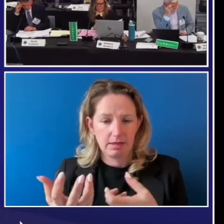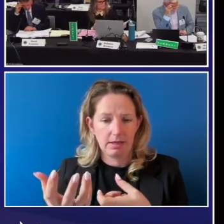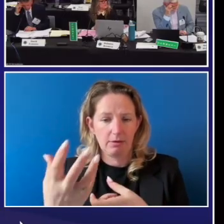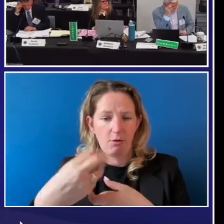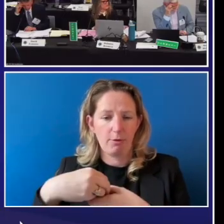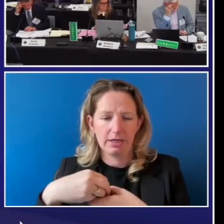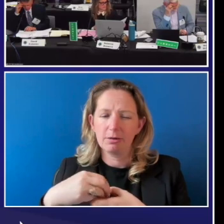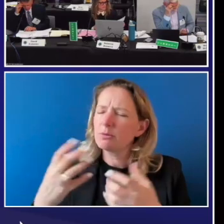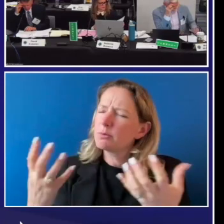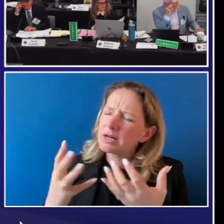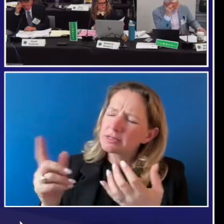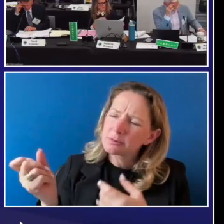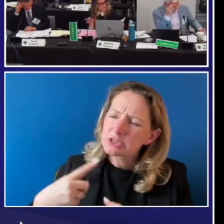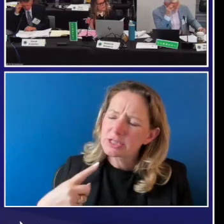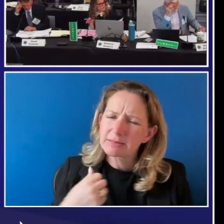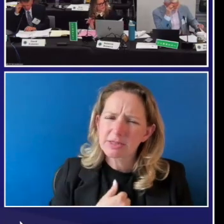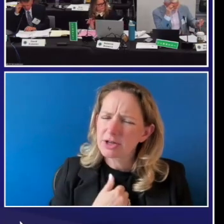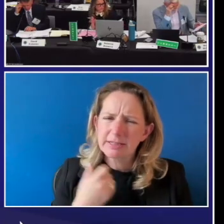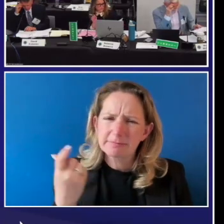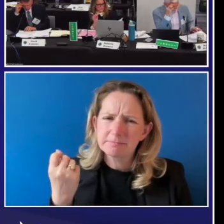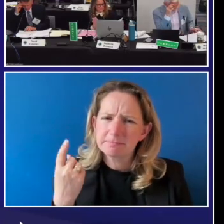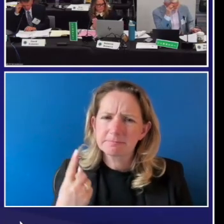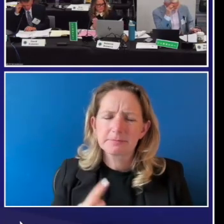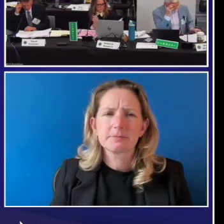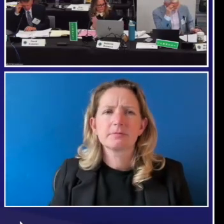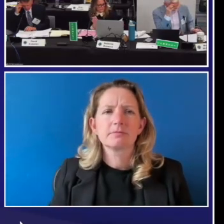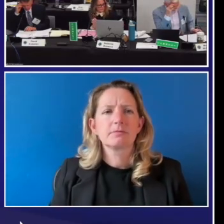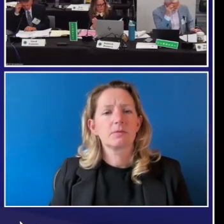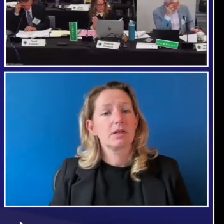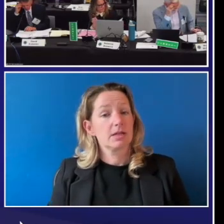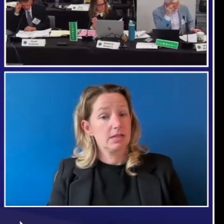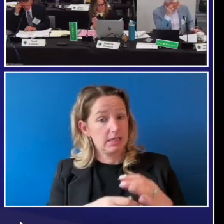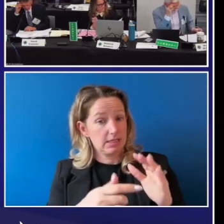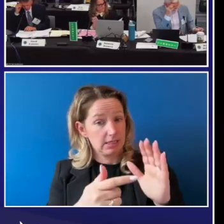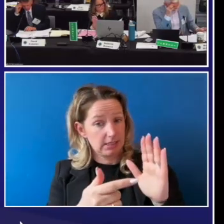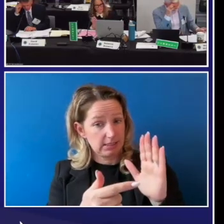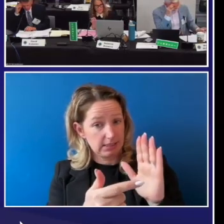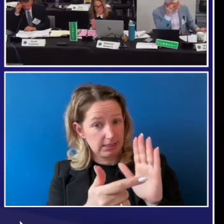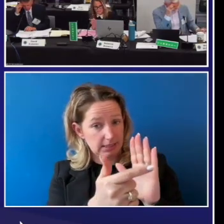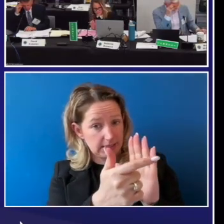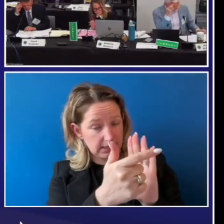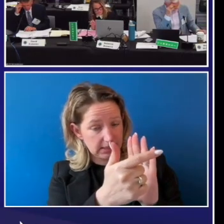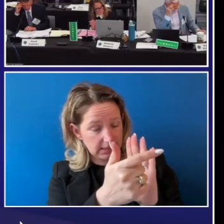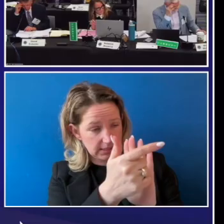Sorry, what's the question? Like, where in statute? Does it say the programmatic agencies have to be separate?